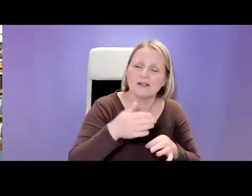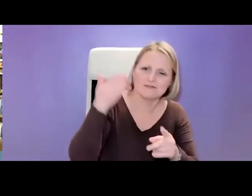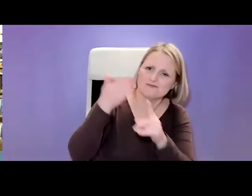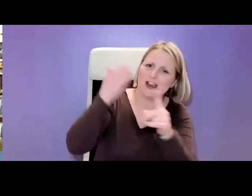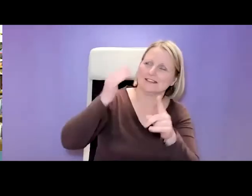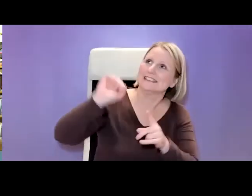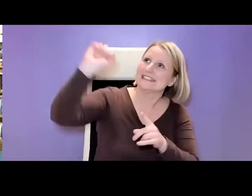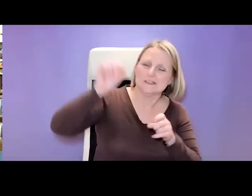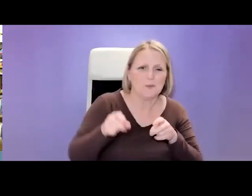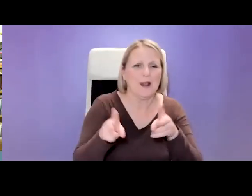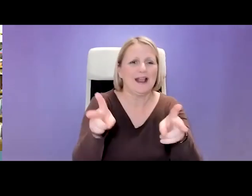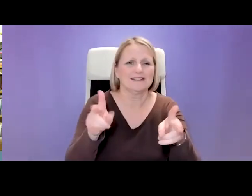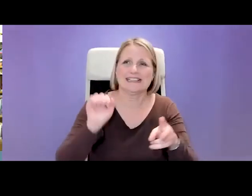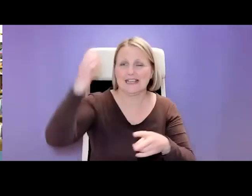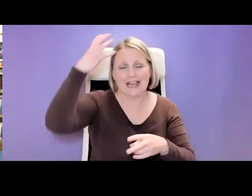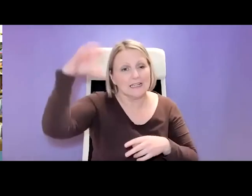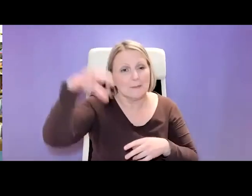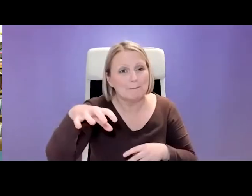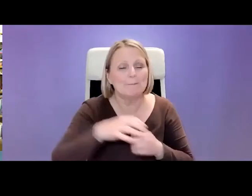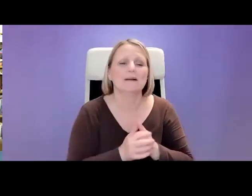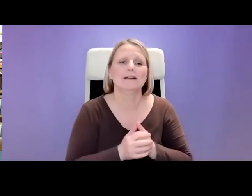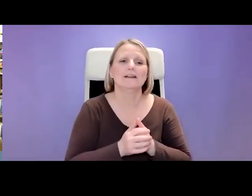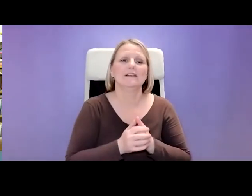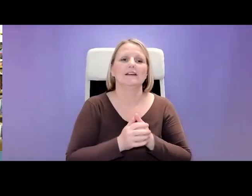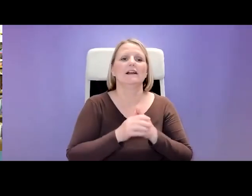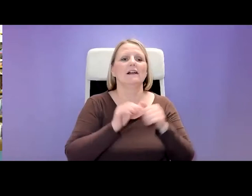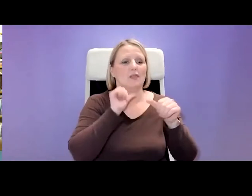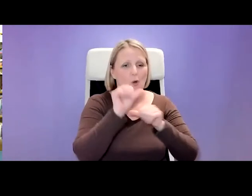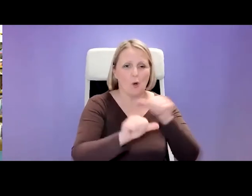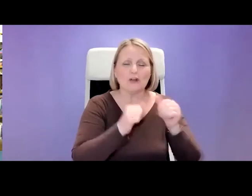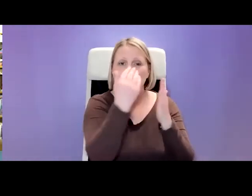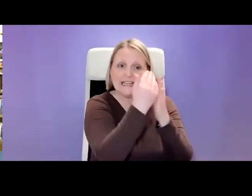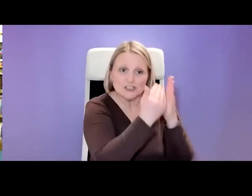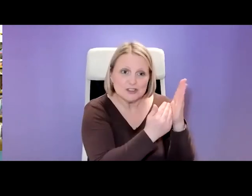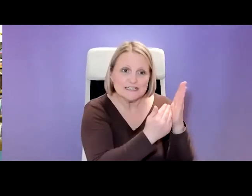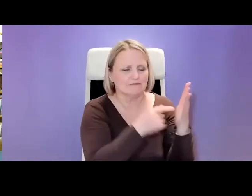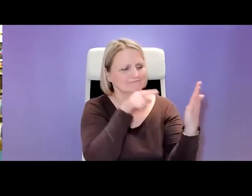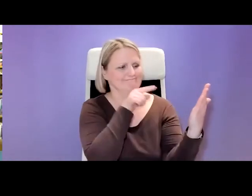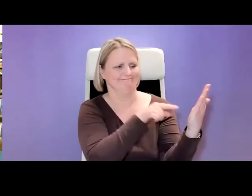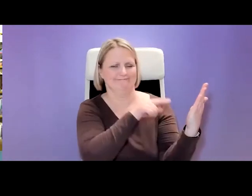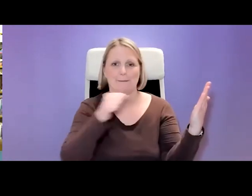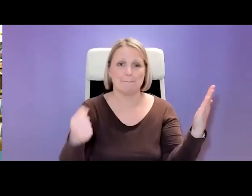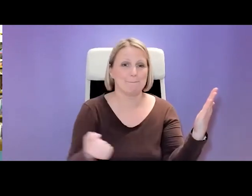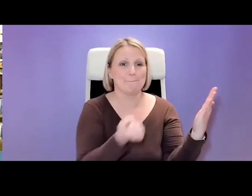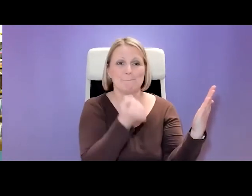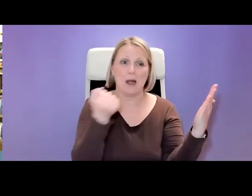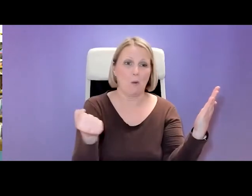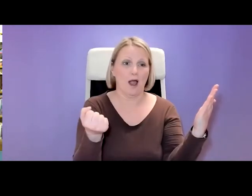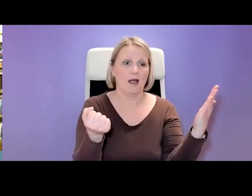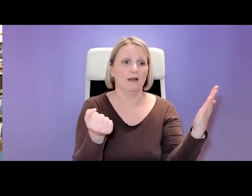The God, who is the origin of the church’s liturgy must continue to reveal his power as the power of those our society sees as powerless.